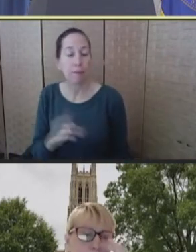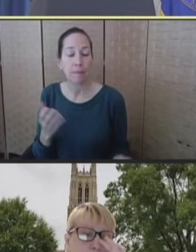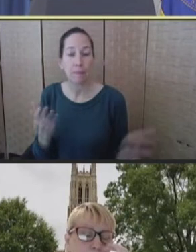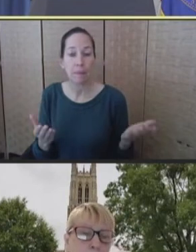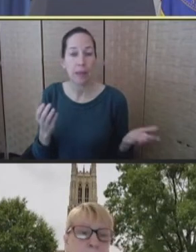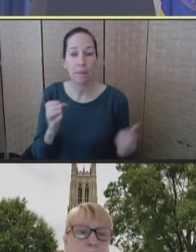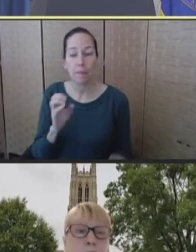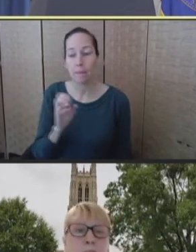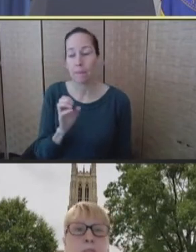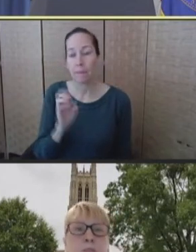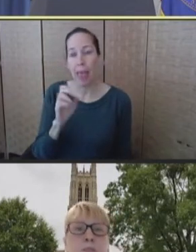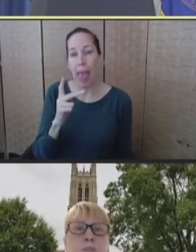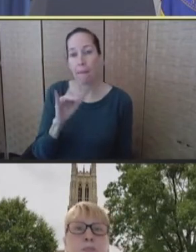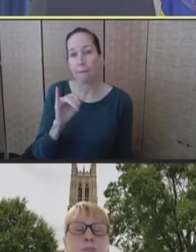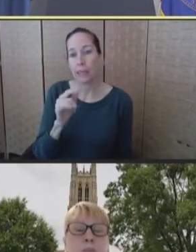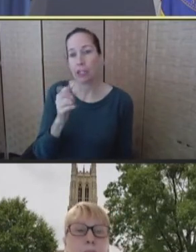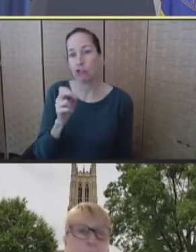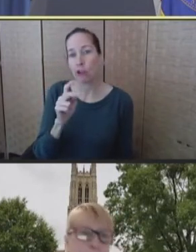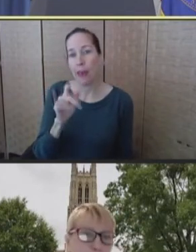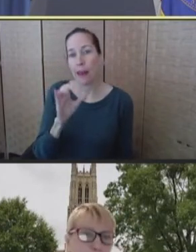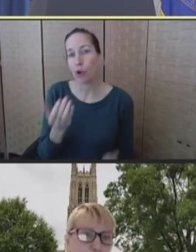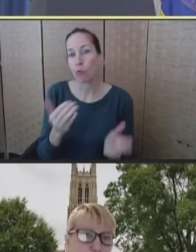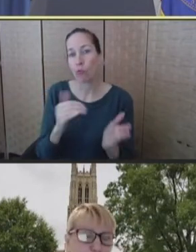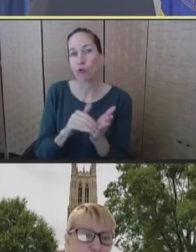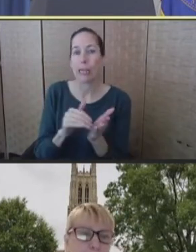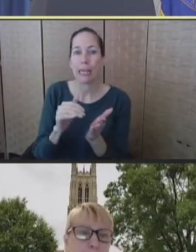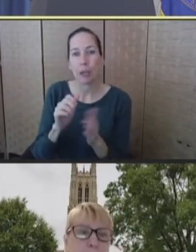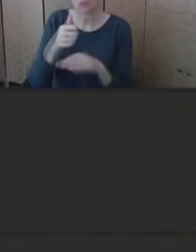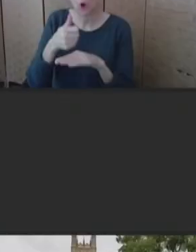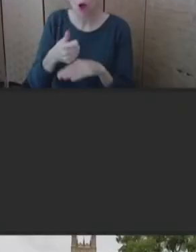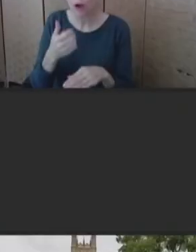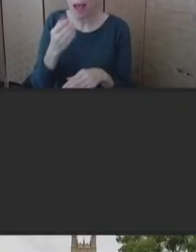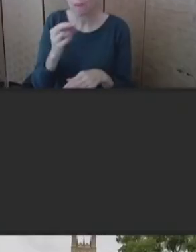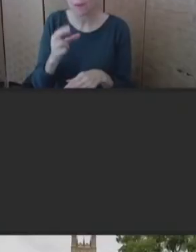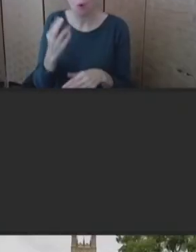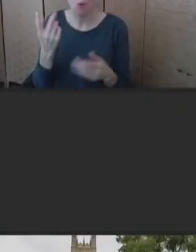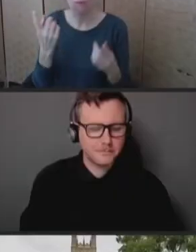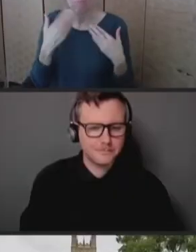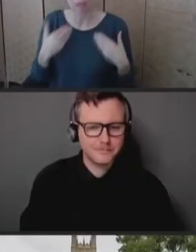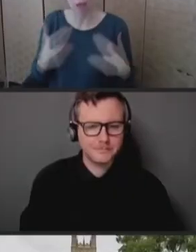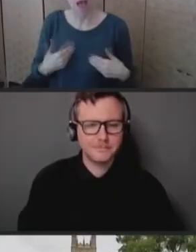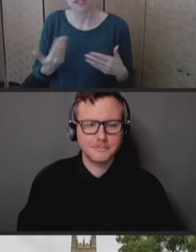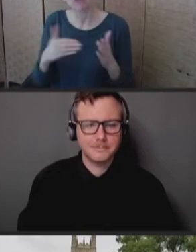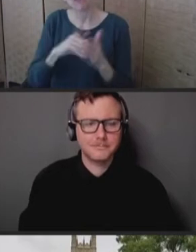or innate training going on here. Thank you. Robert Hopkins: Thank you, Dr. Bukhbinder.